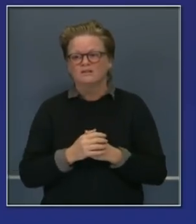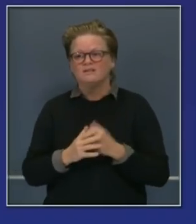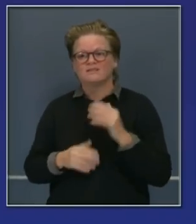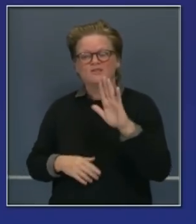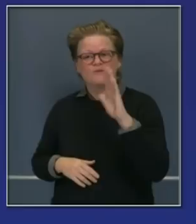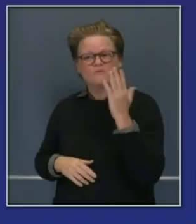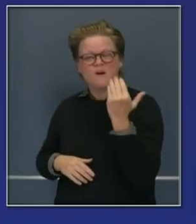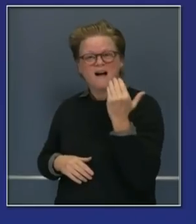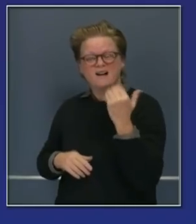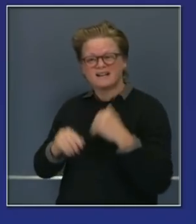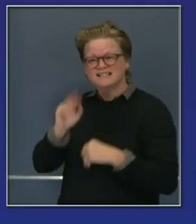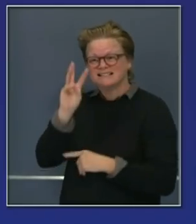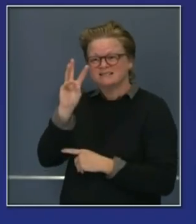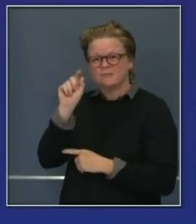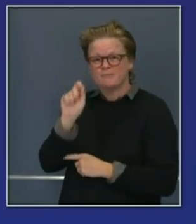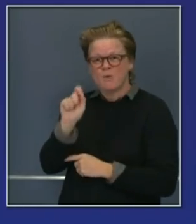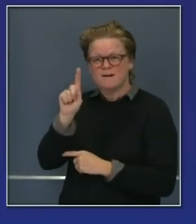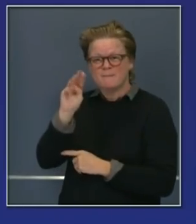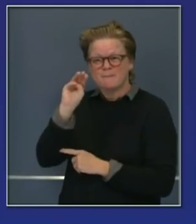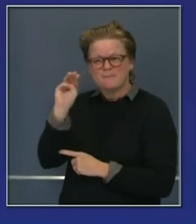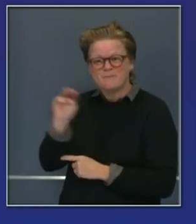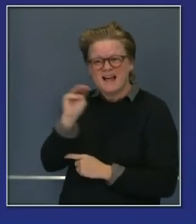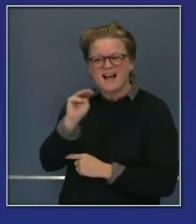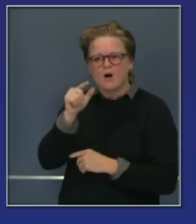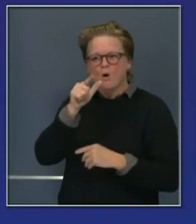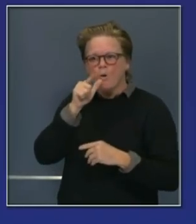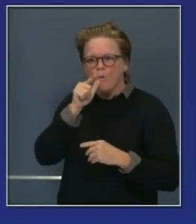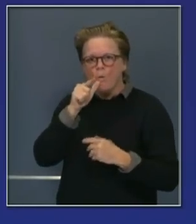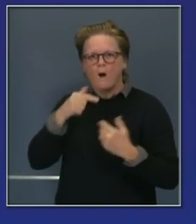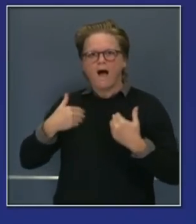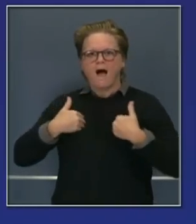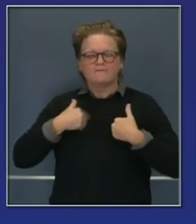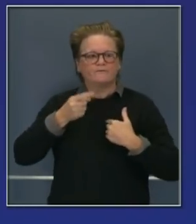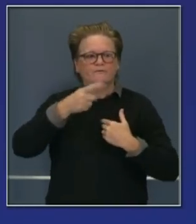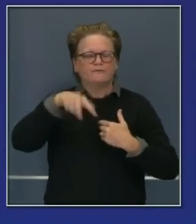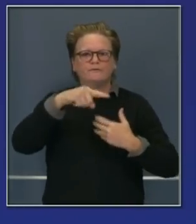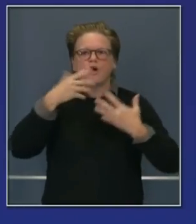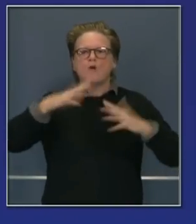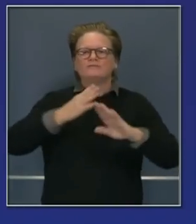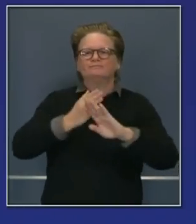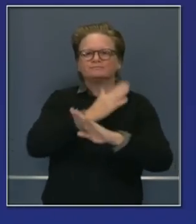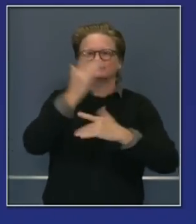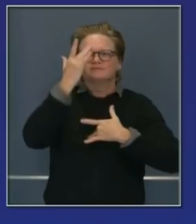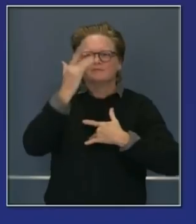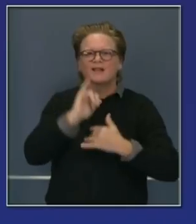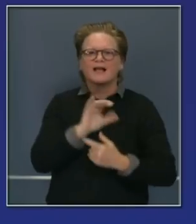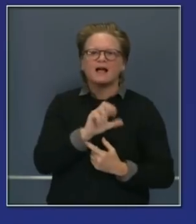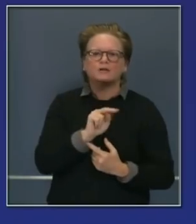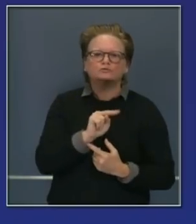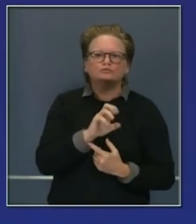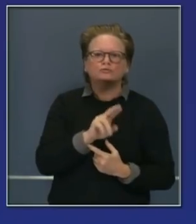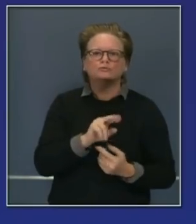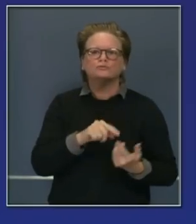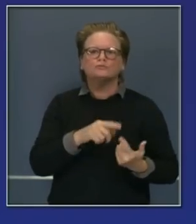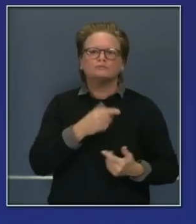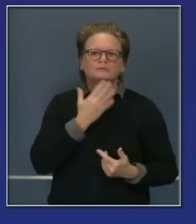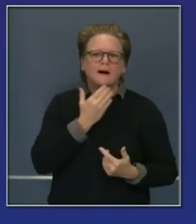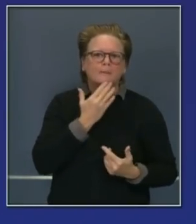WILL BE A NUMBER OF MONTHS AWAY BUT 6.1 MILLION CALIFORNIANS WITH PRE-EXISTING CONDITIONS